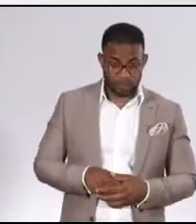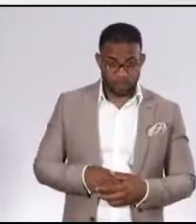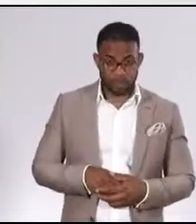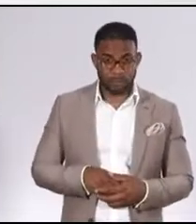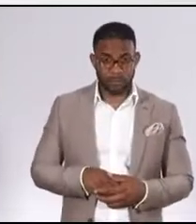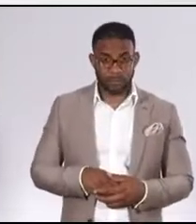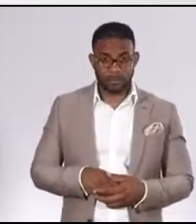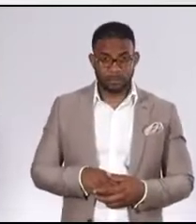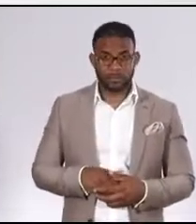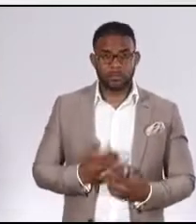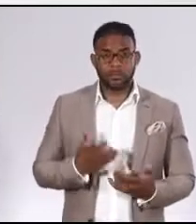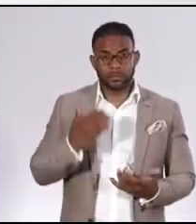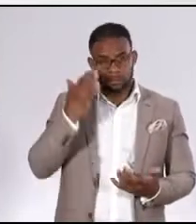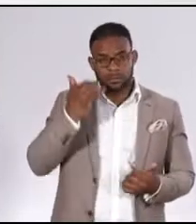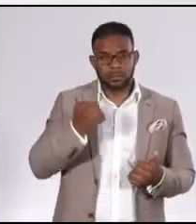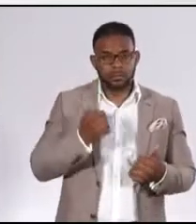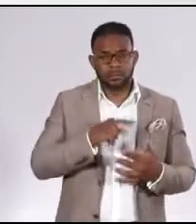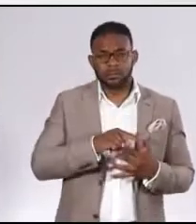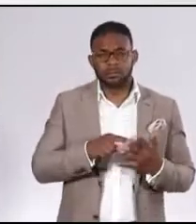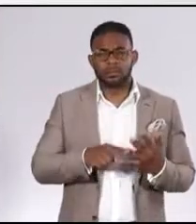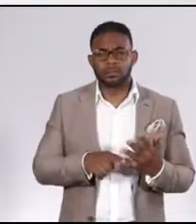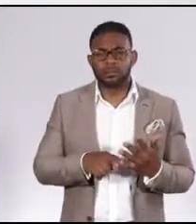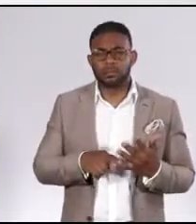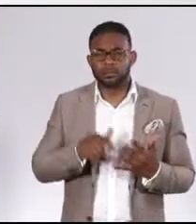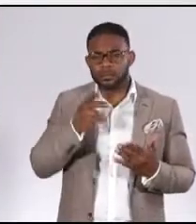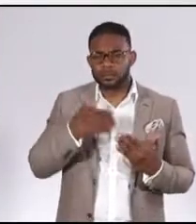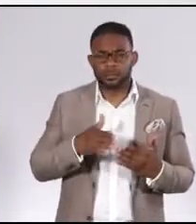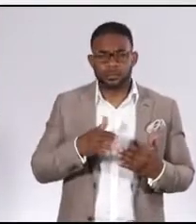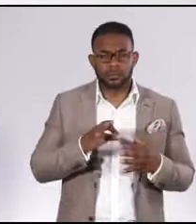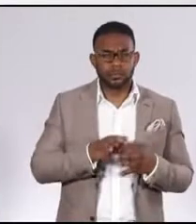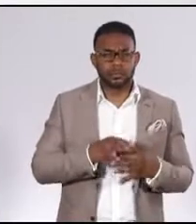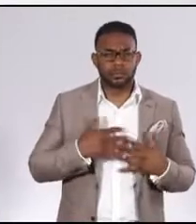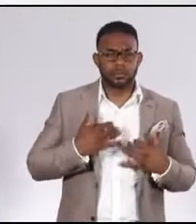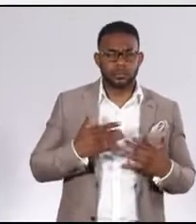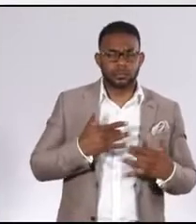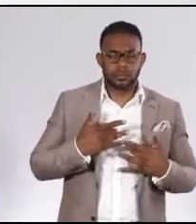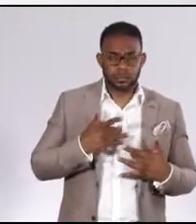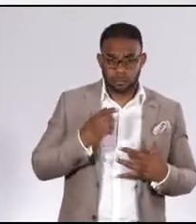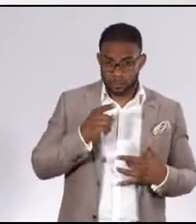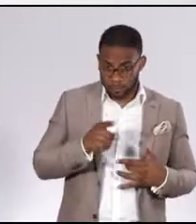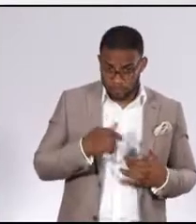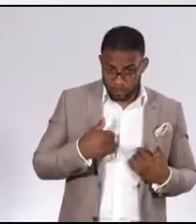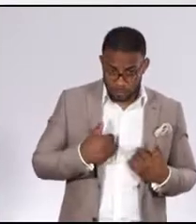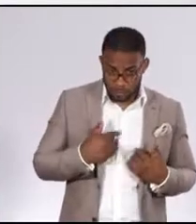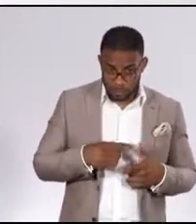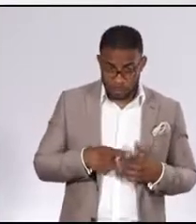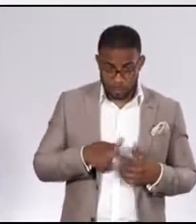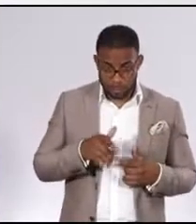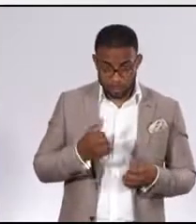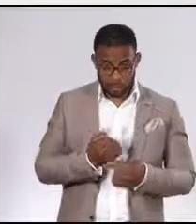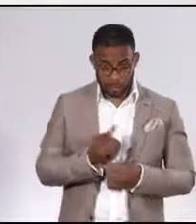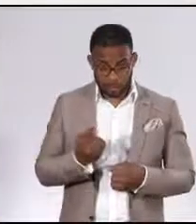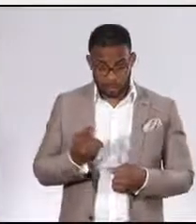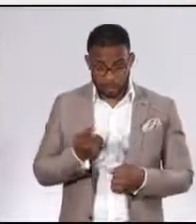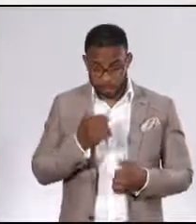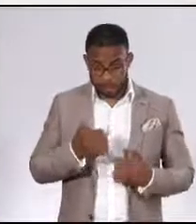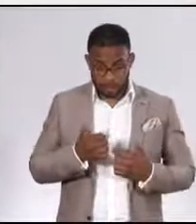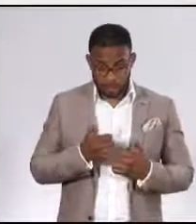we wanna know which of the following hearing loss, related health concerns, do you have or does your love one who lives with hearing loss have